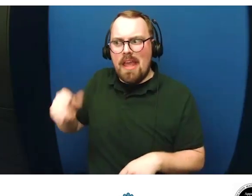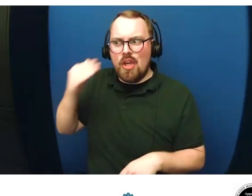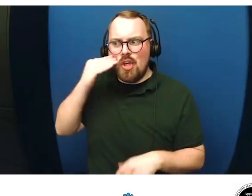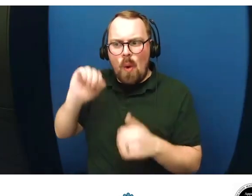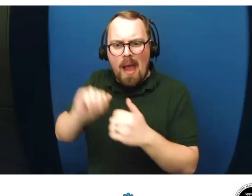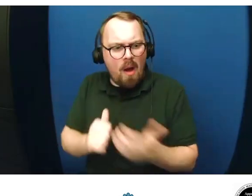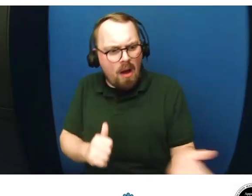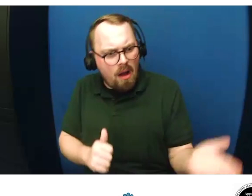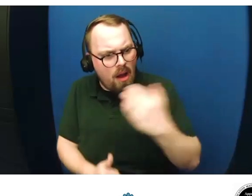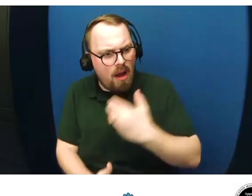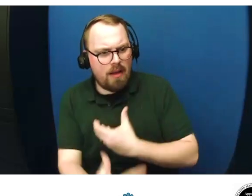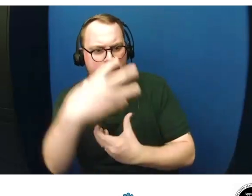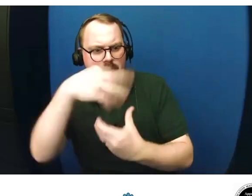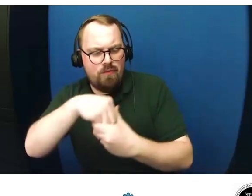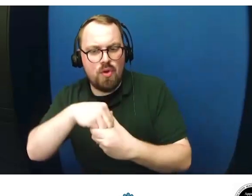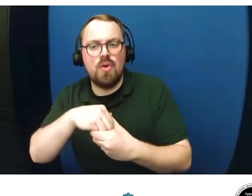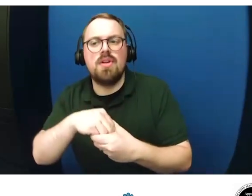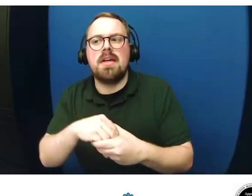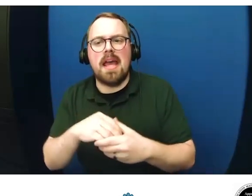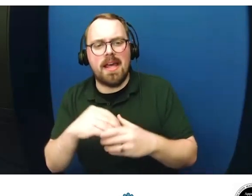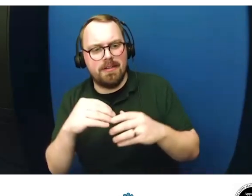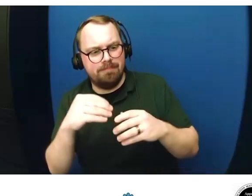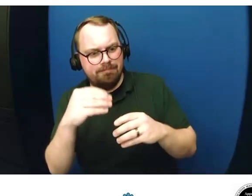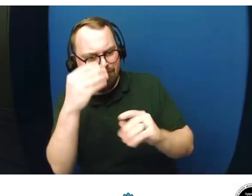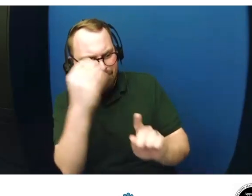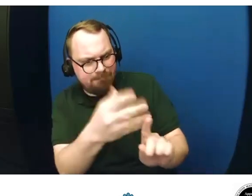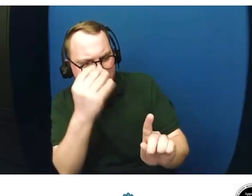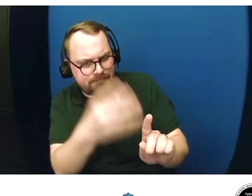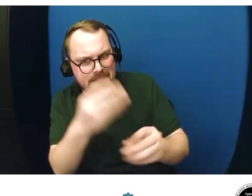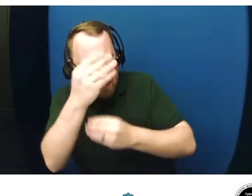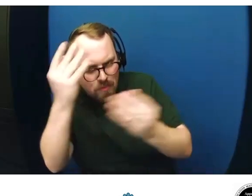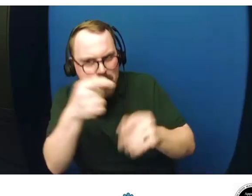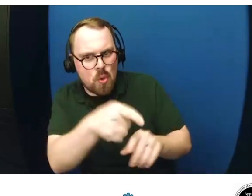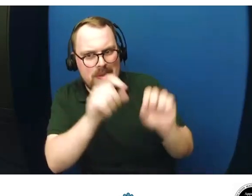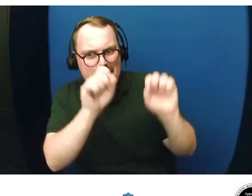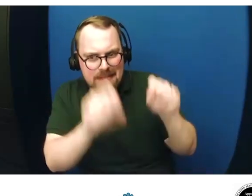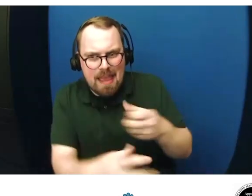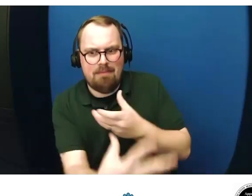them and provide them the information that they need in order to include themselves.